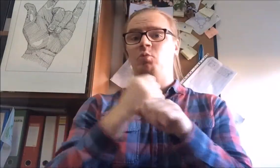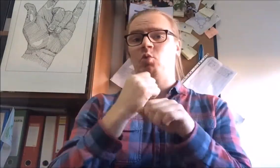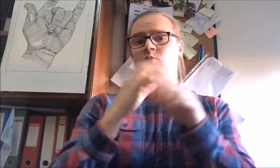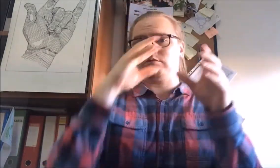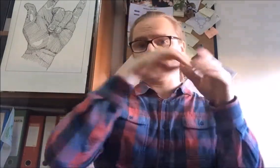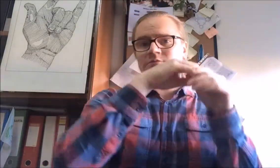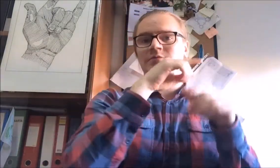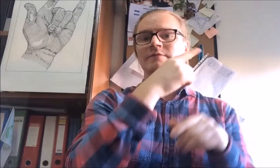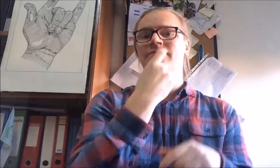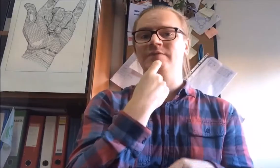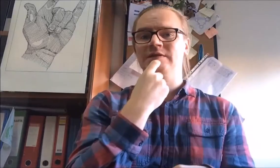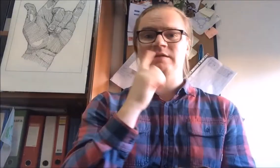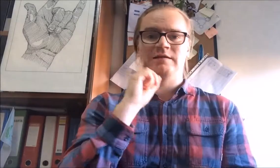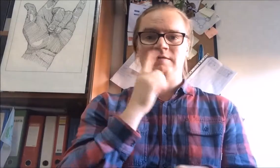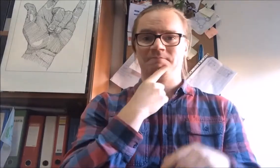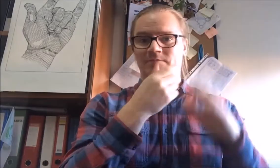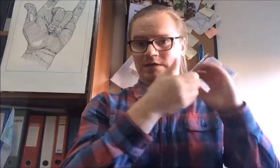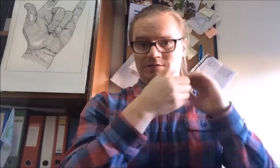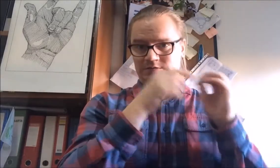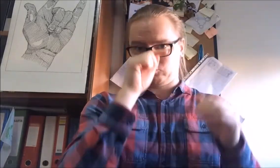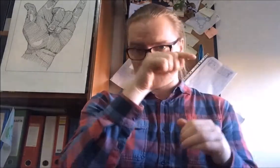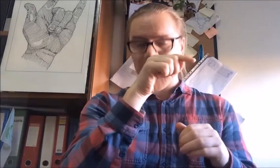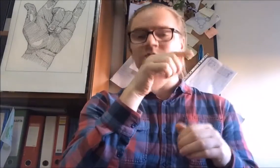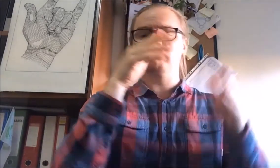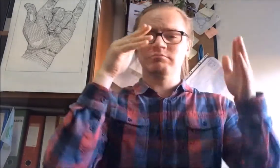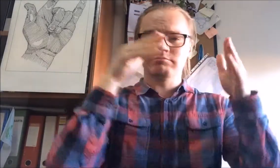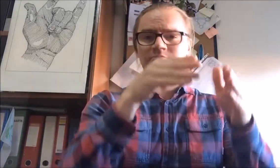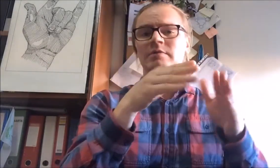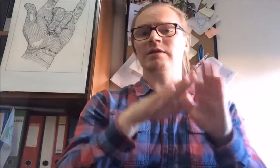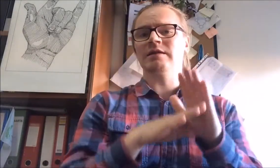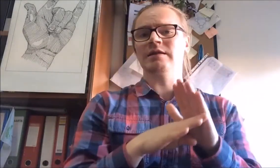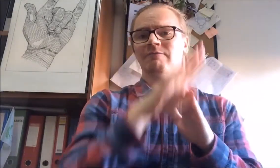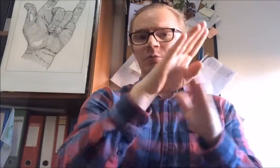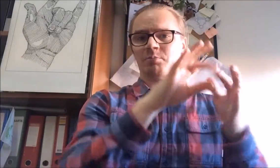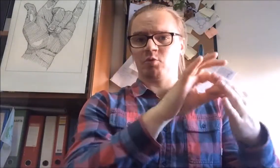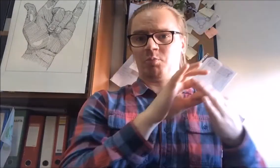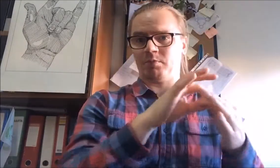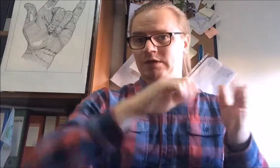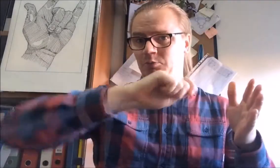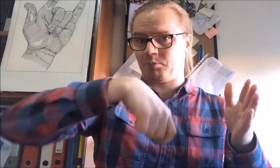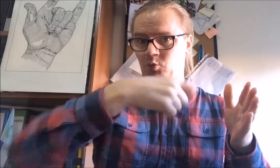As a matter of fact, I´m employee of Finnish Association of the Deaf (FAD) in the Department of Development Cooperation Projects.